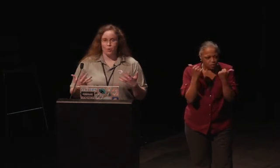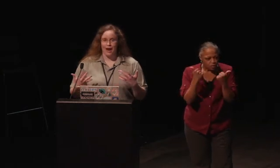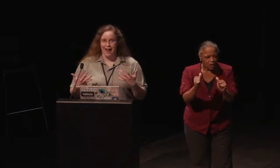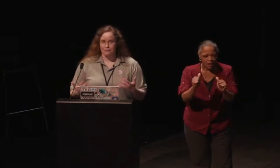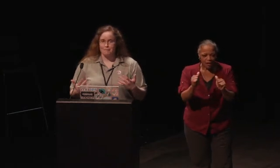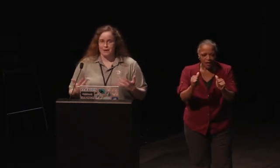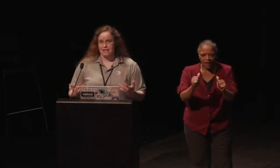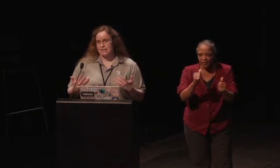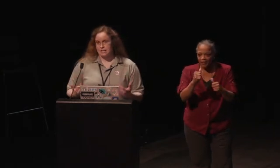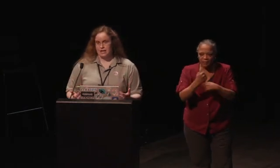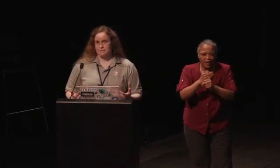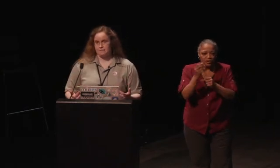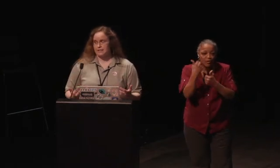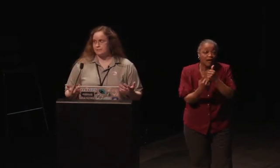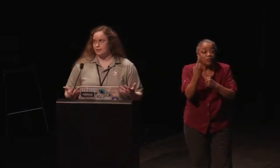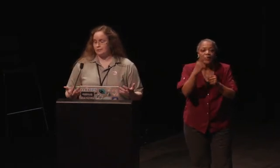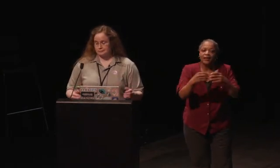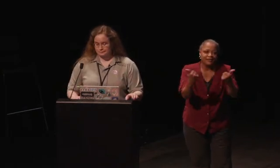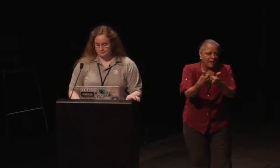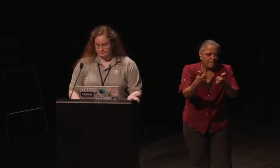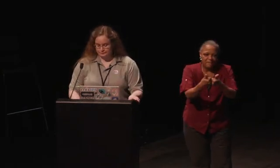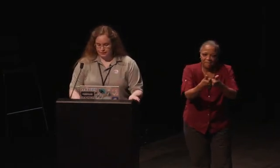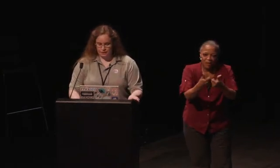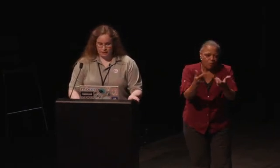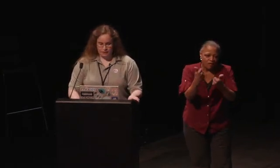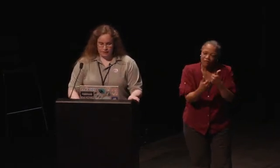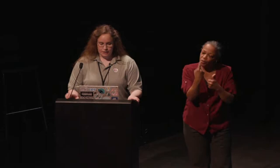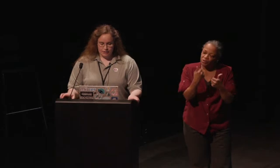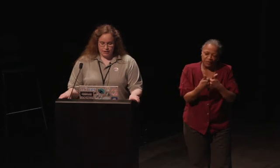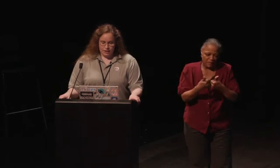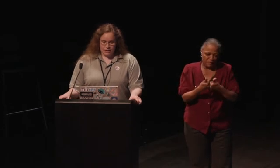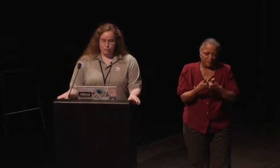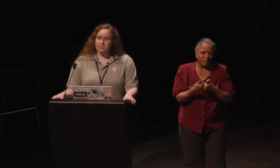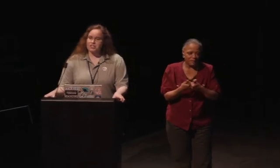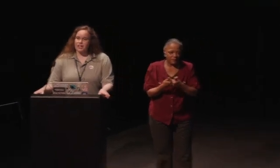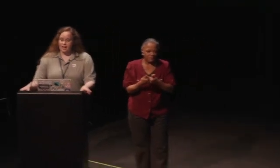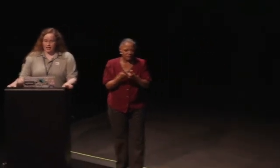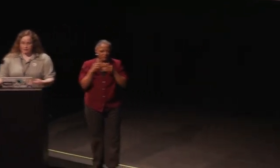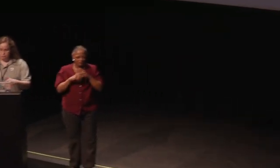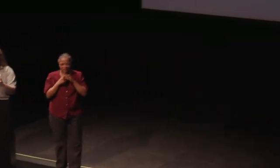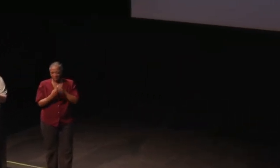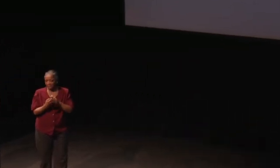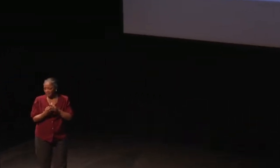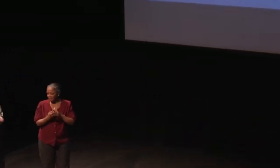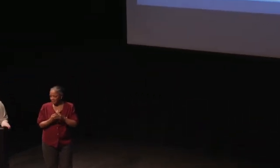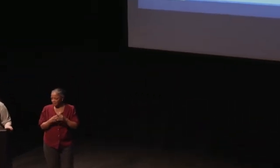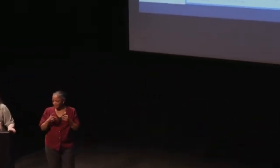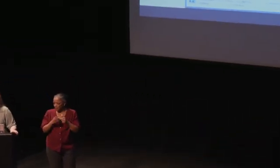so everybody can game. That's my goal. Originally, I won my first experience with